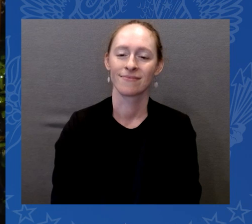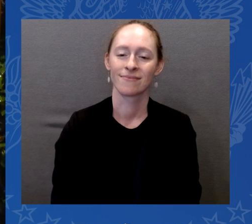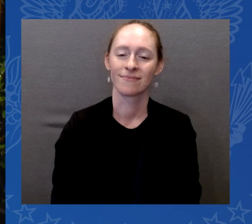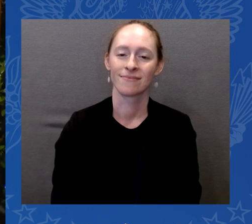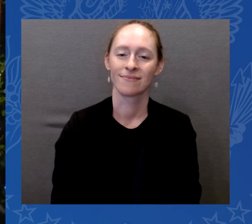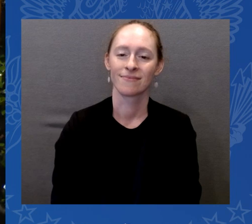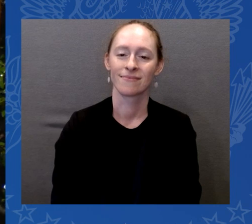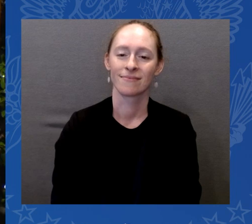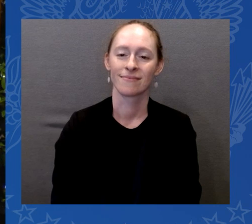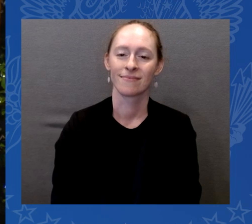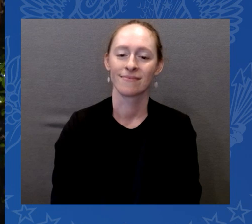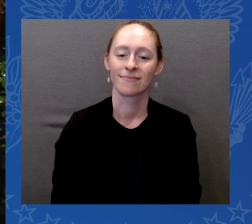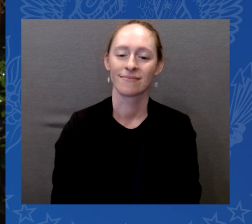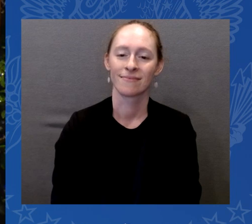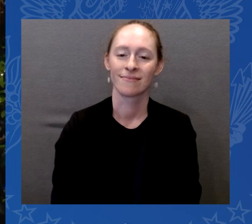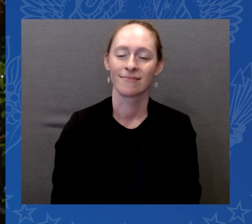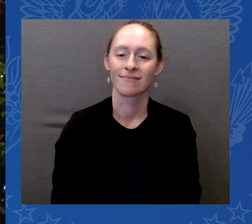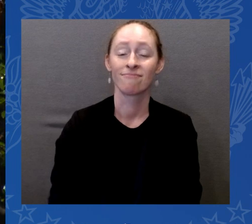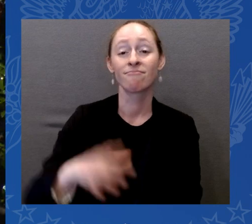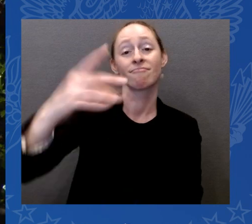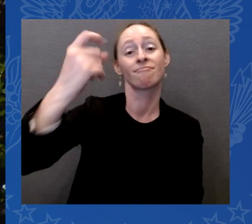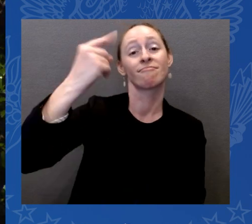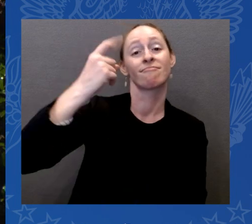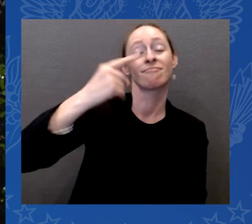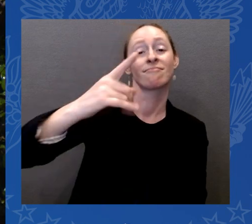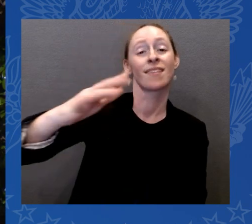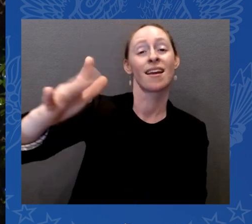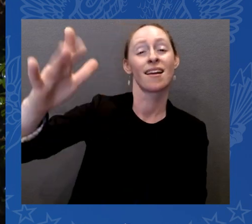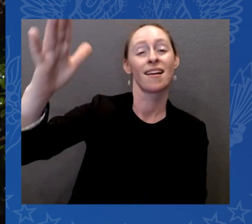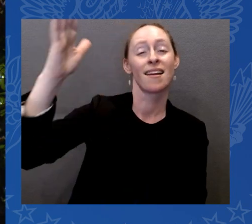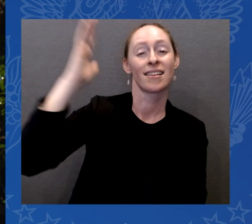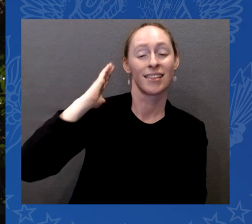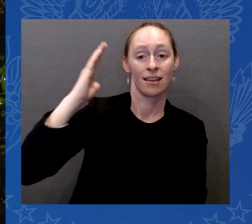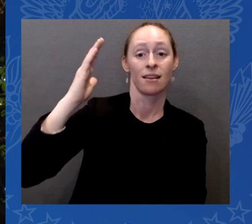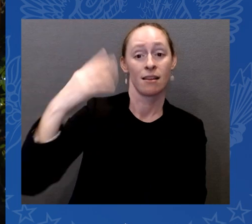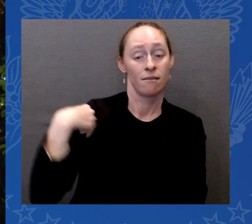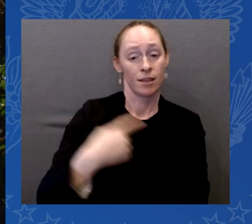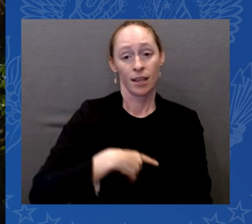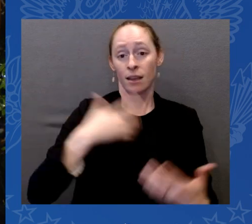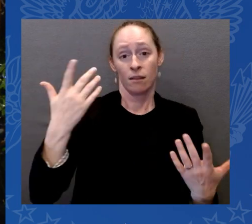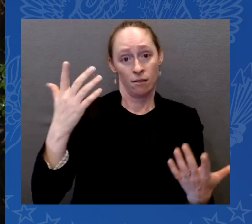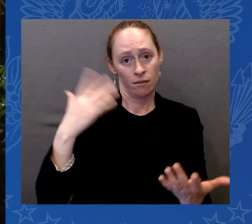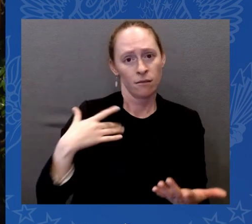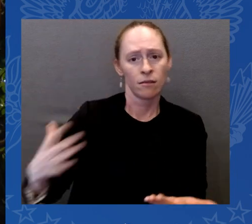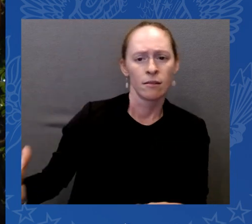but we used to invest almost 2 percent of our entire GDP, 30 years ago or longer,